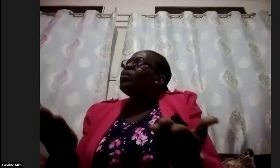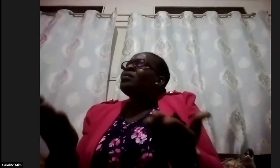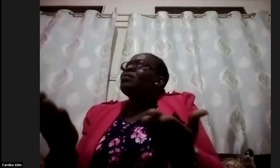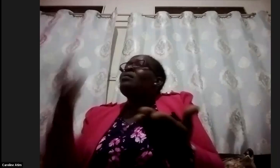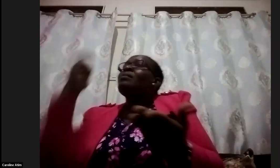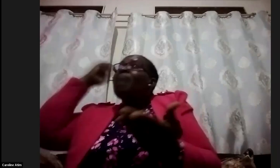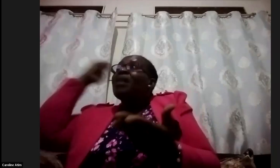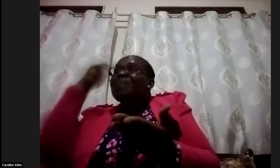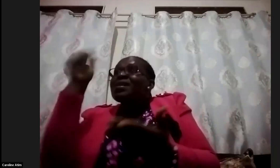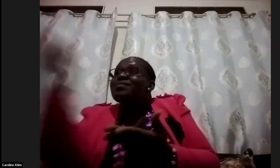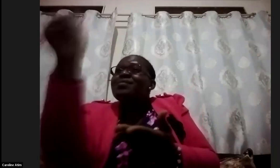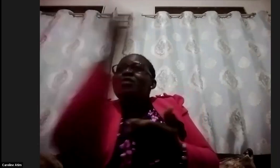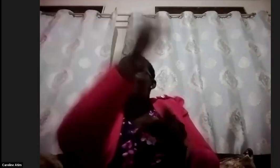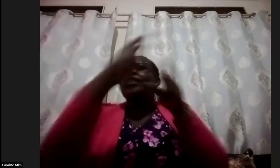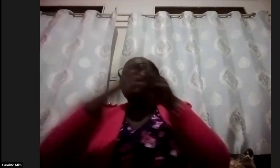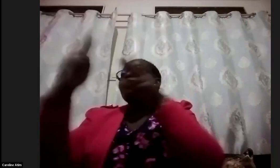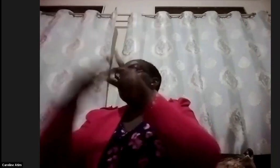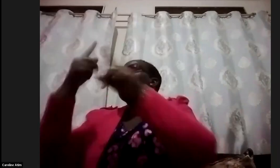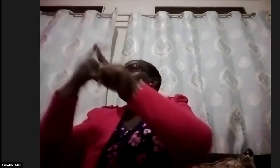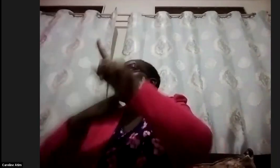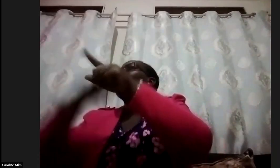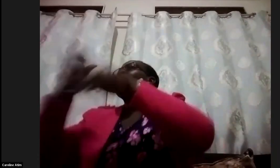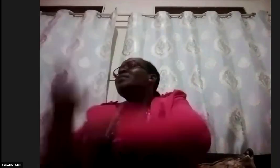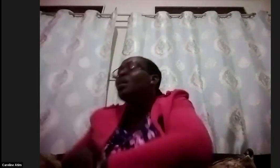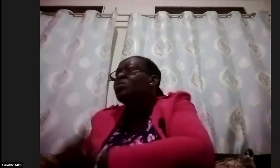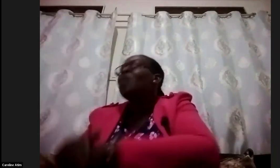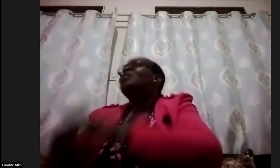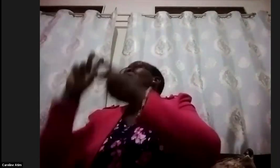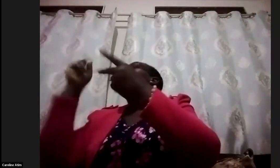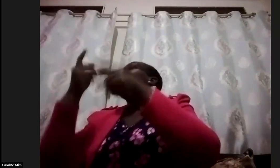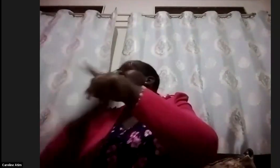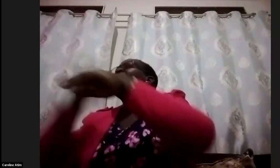Remember, each deaf refugee,